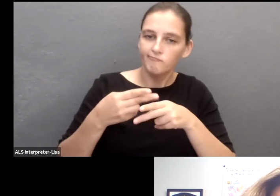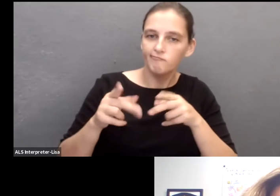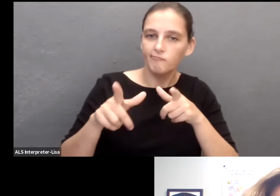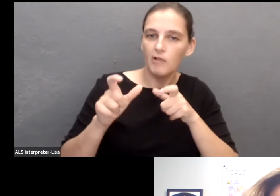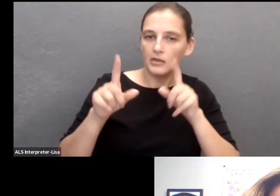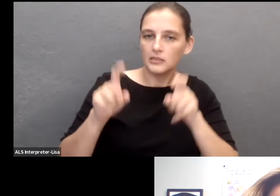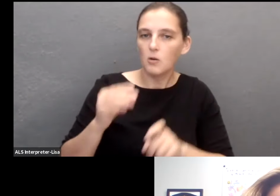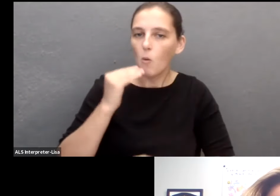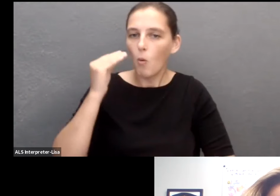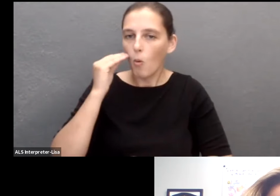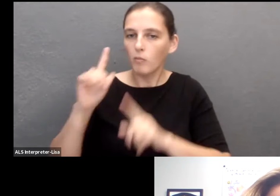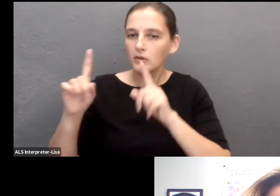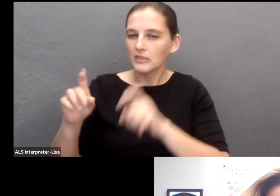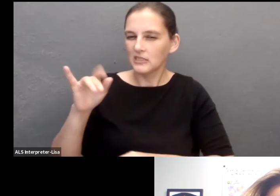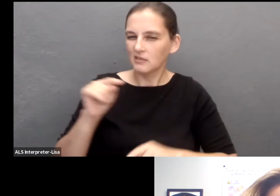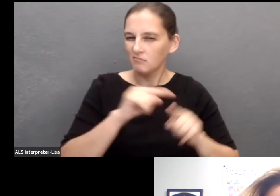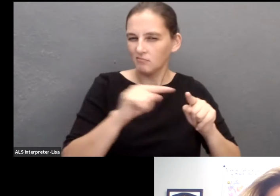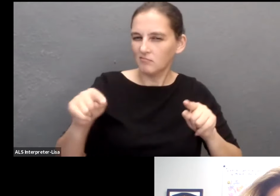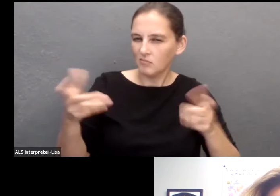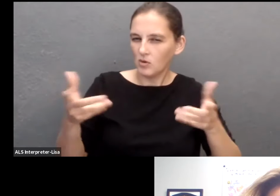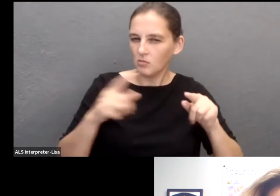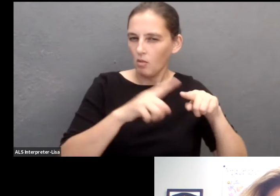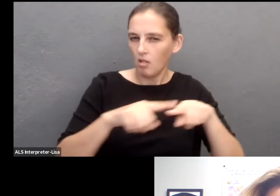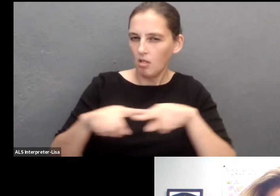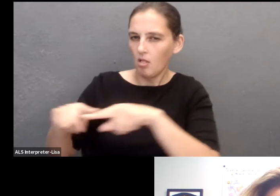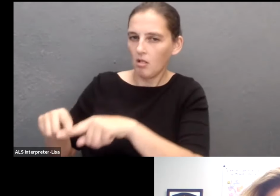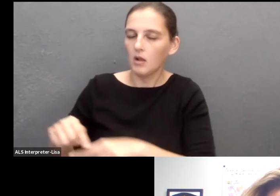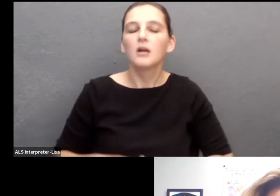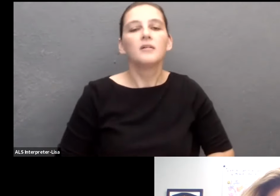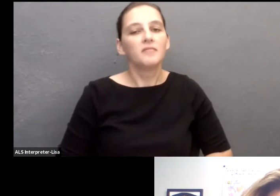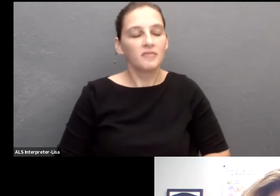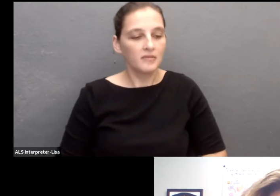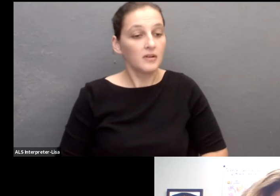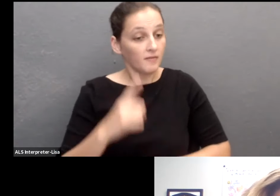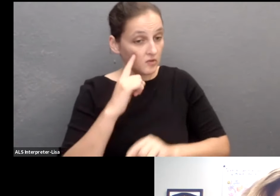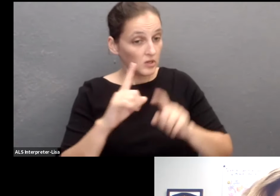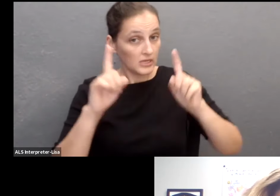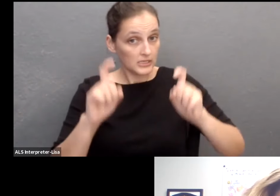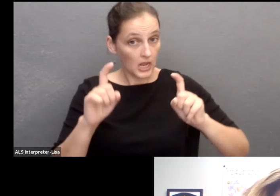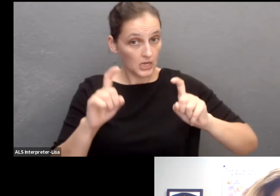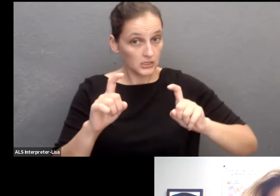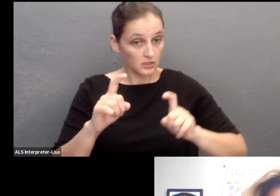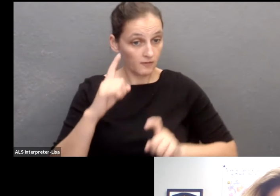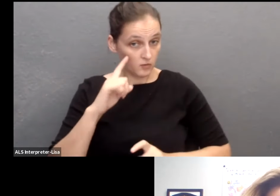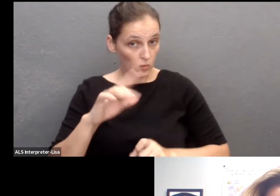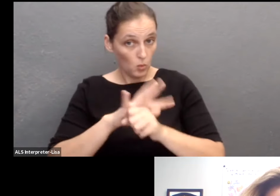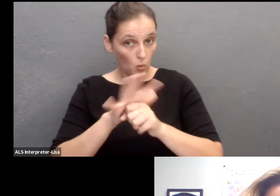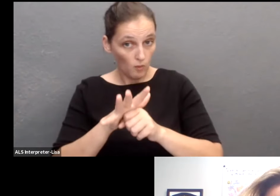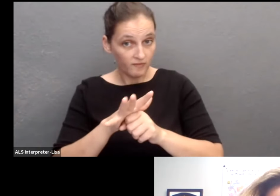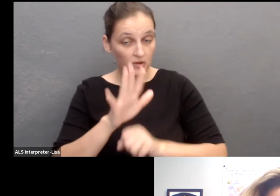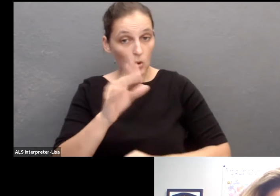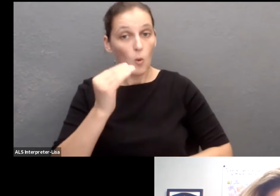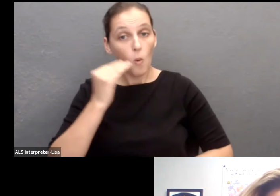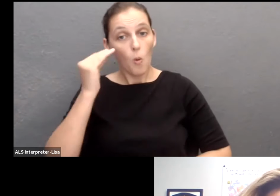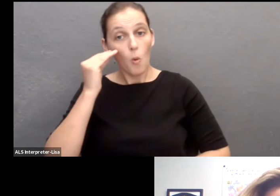Dr. Weaver: So, as far as like testing for COVID your home test kits are probably going to be the